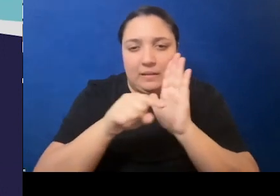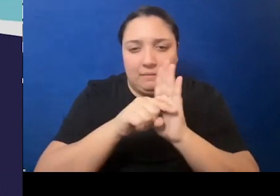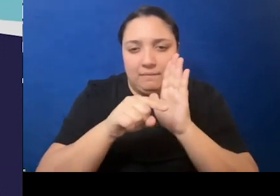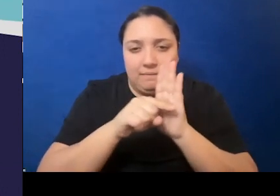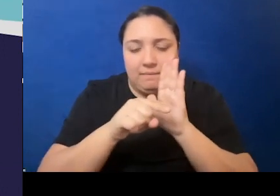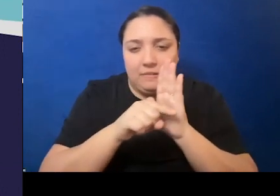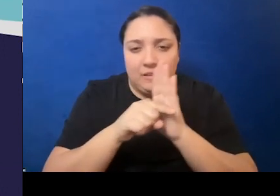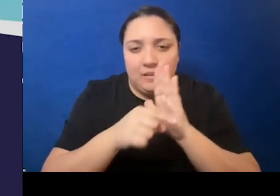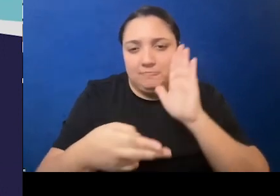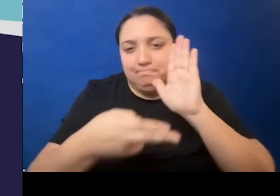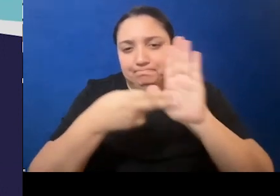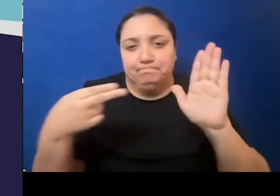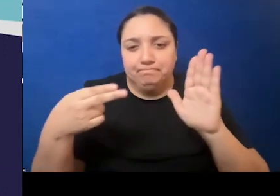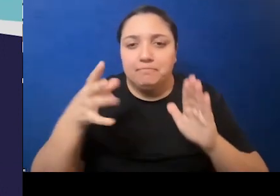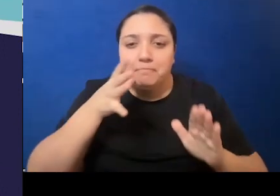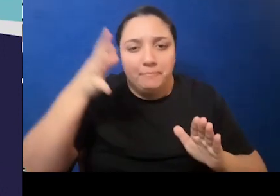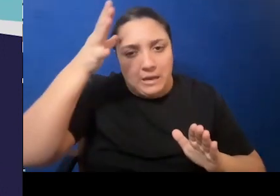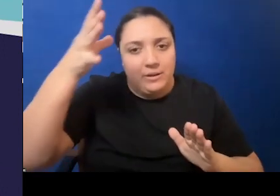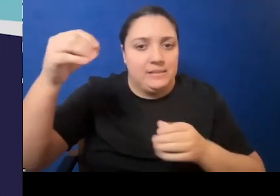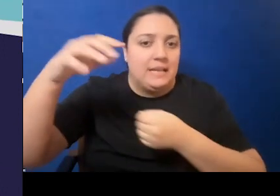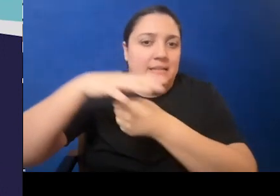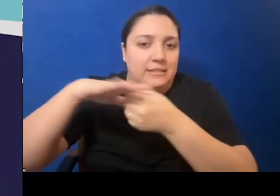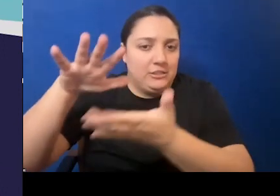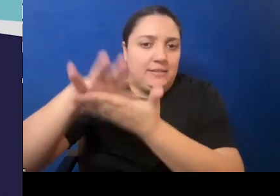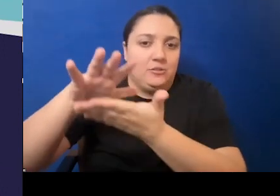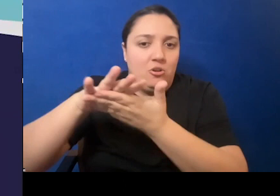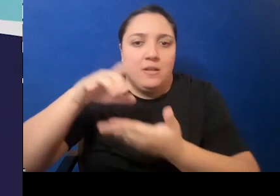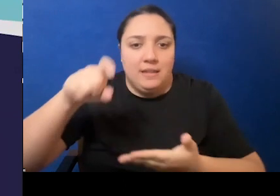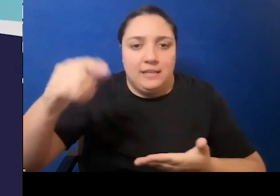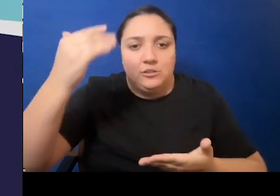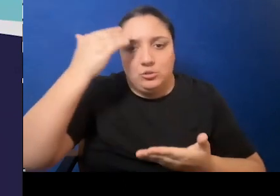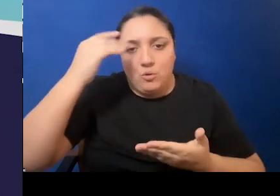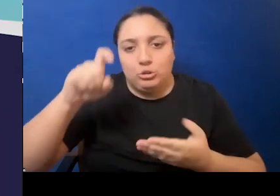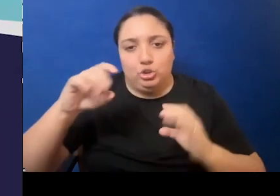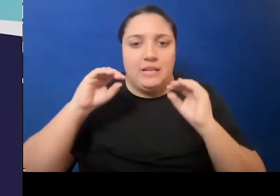PARENTS AND DISTRICTS NEED TO EDUCATE THEMSELVES ON MENTAL